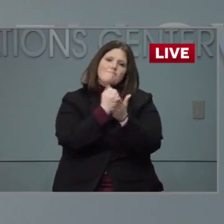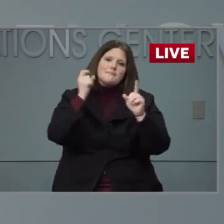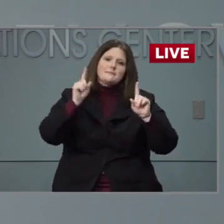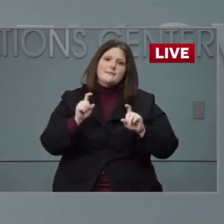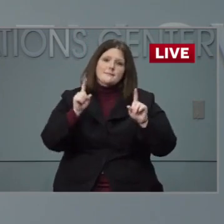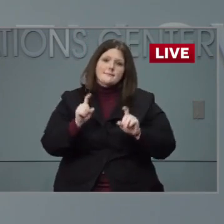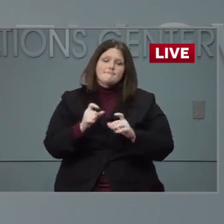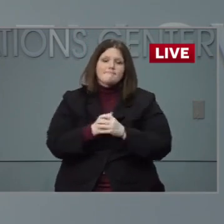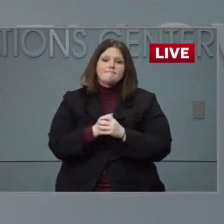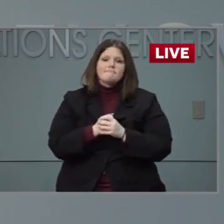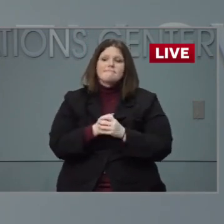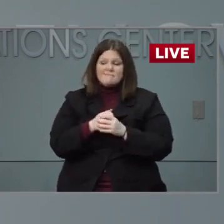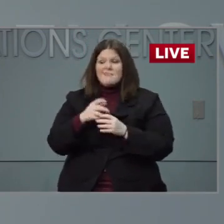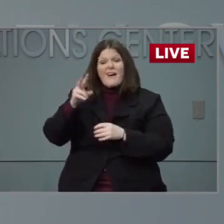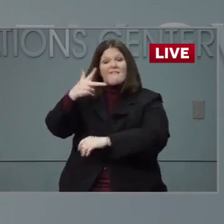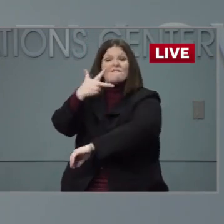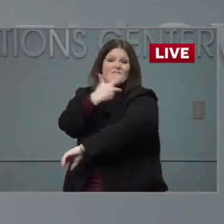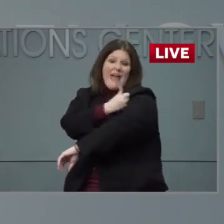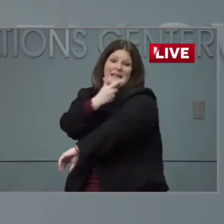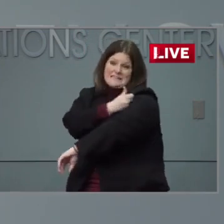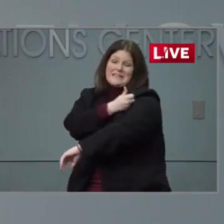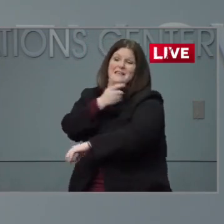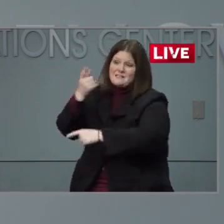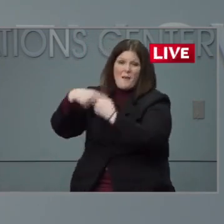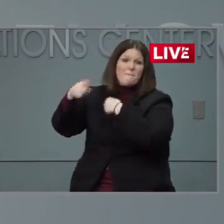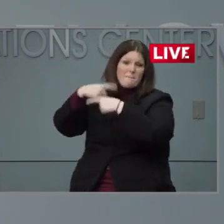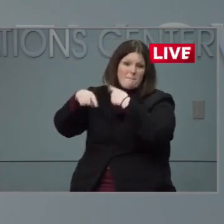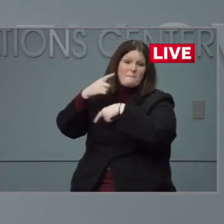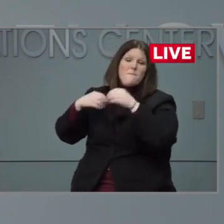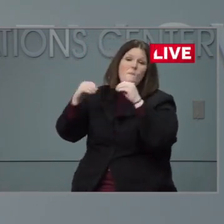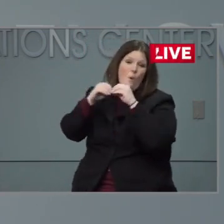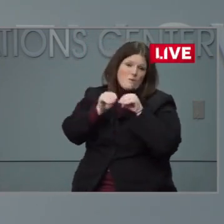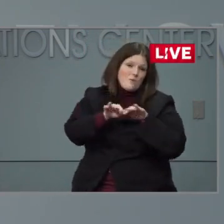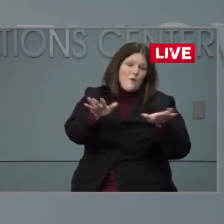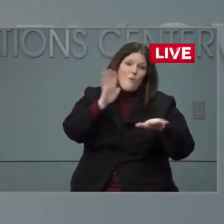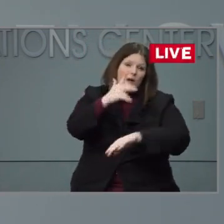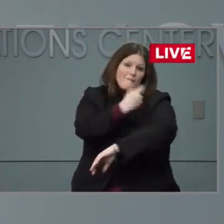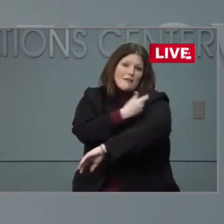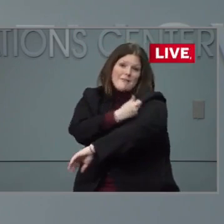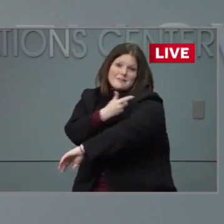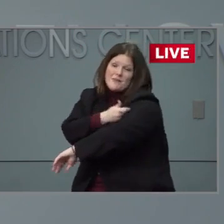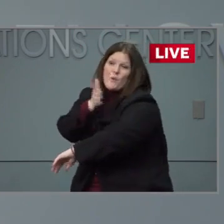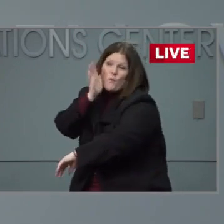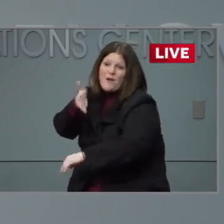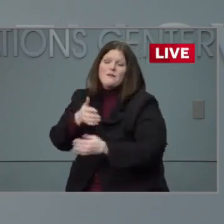IN ADDITION TO THE THREE W'S, WE DO HAVE A NEW TOOL TO COMBAT THIS VIRUS, VACCINES.